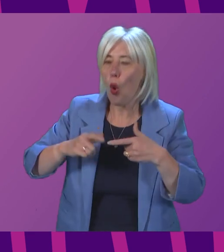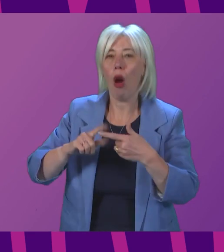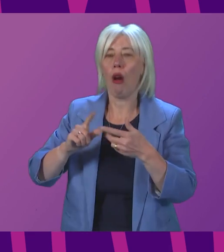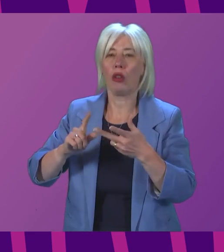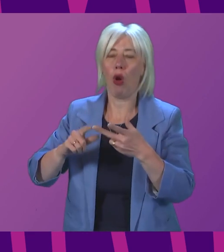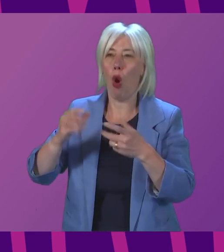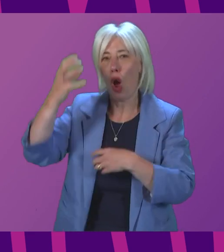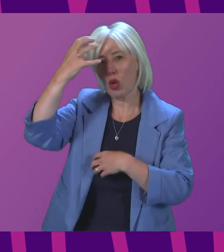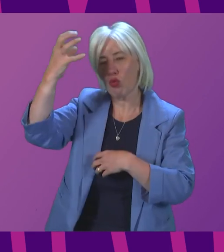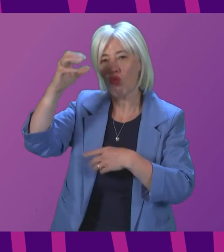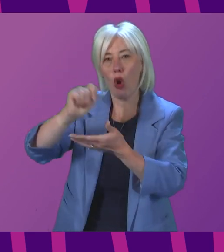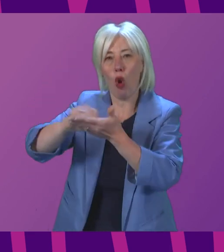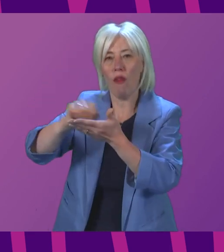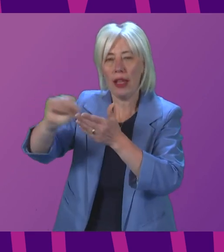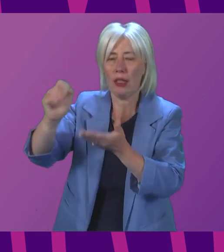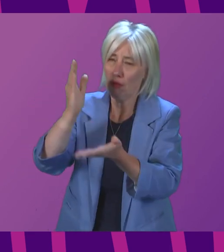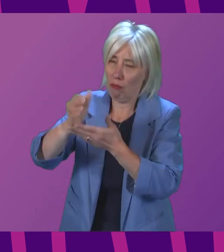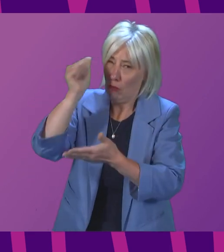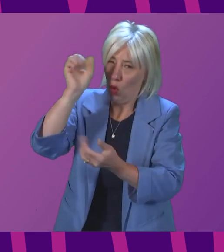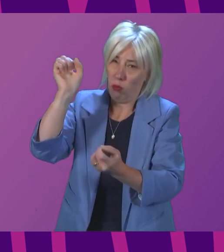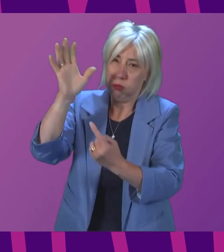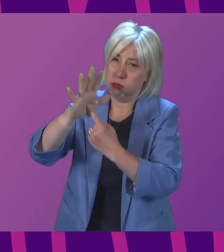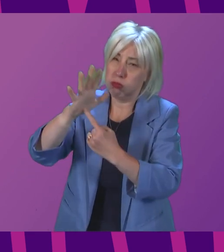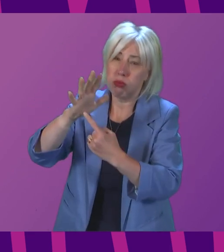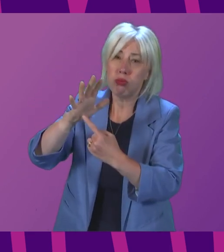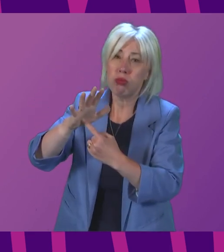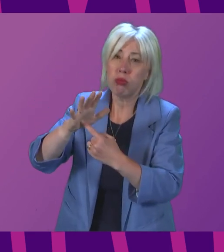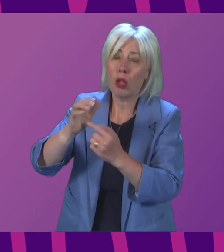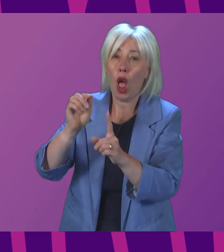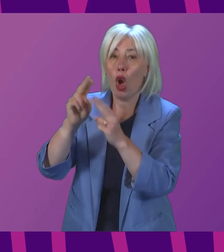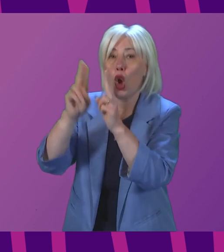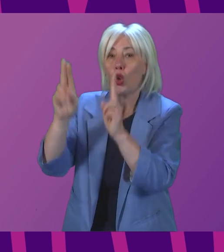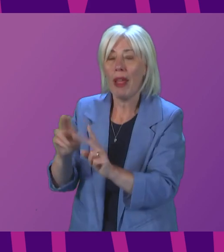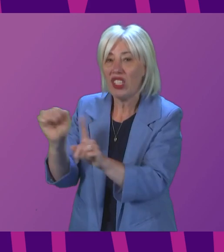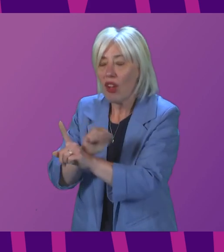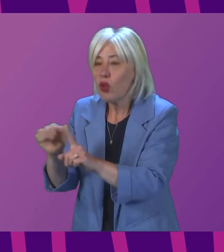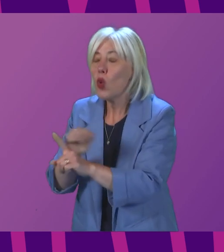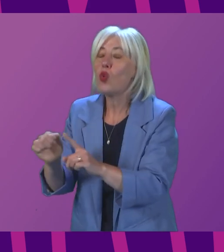Office and Procurator Fiscal Service is very seized of the importance of prioritising cases of domestic abuse and violence against women and children.